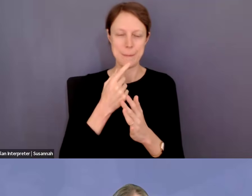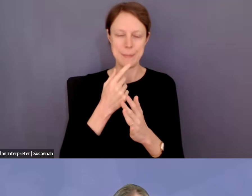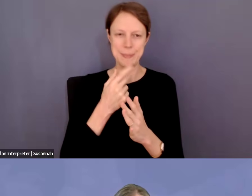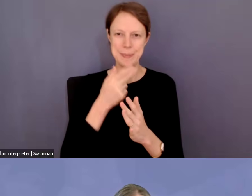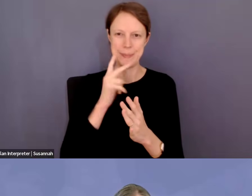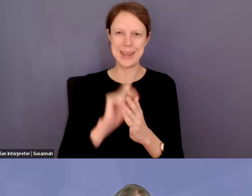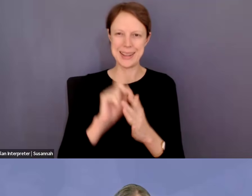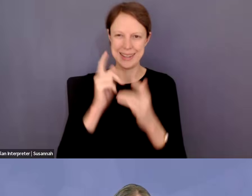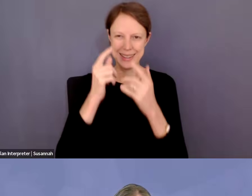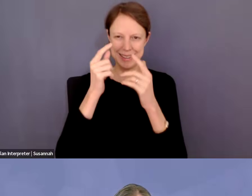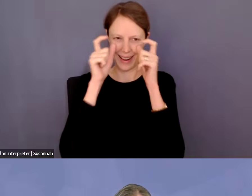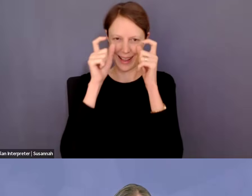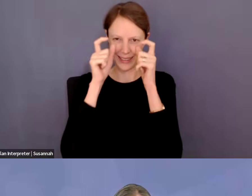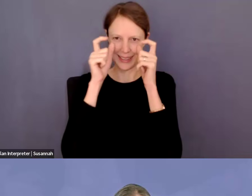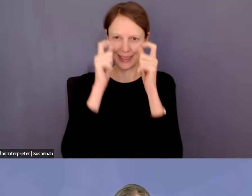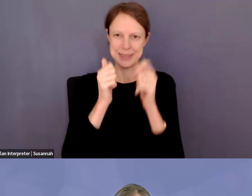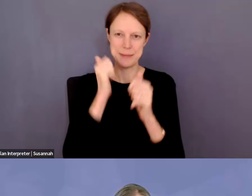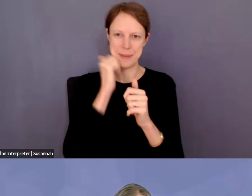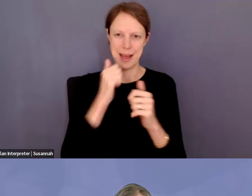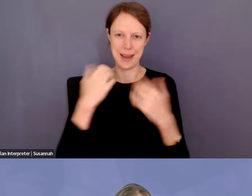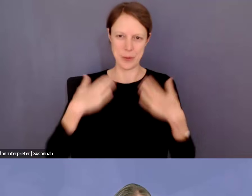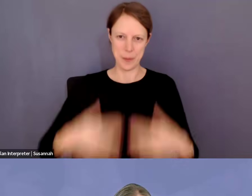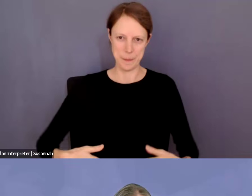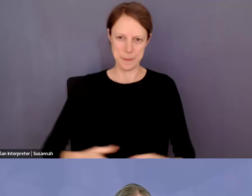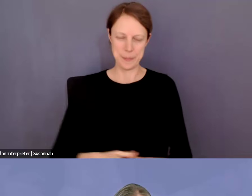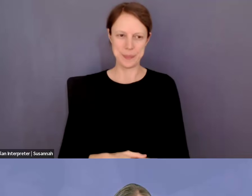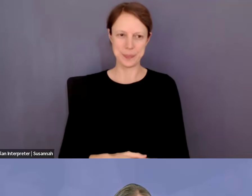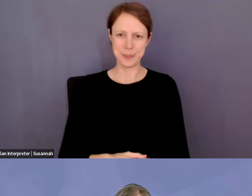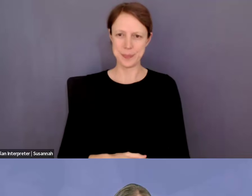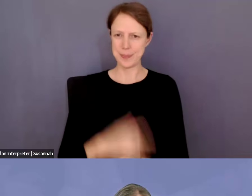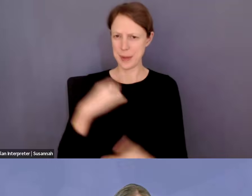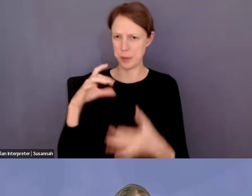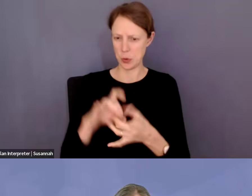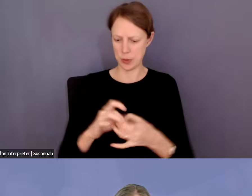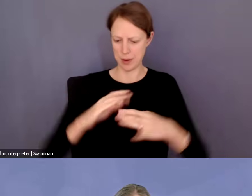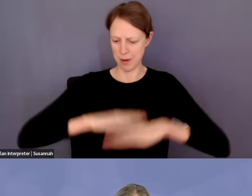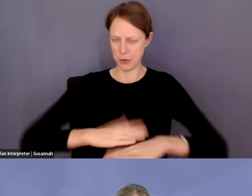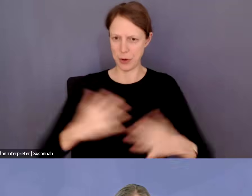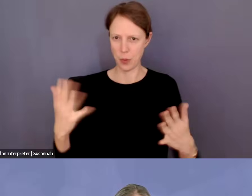wonderful to have so many of you joining us. I'm joining you from Wurundjeri country here in Naarm,